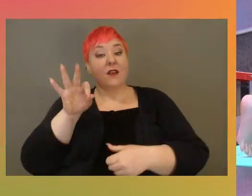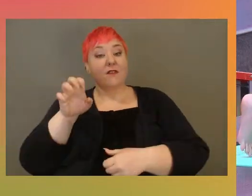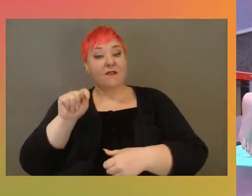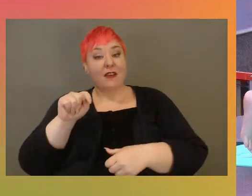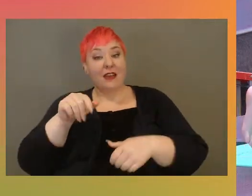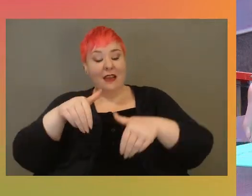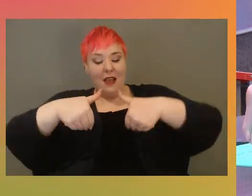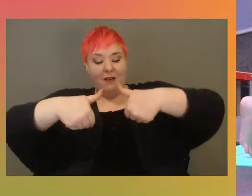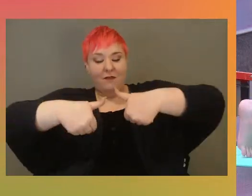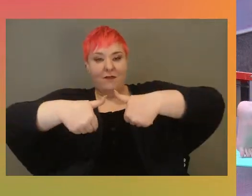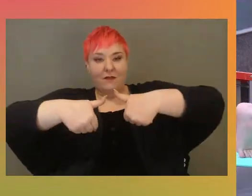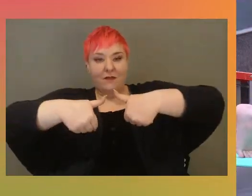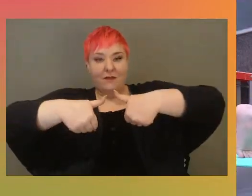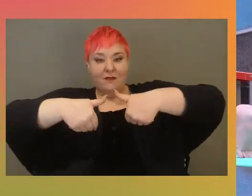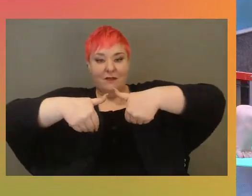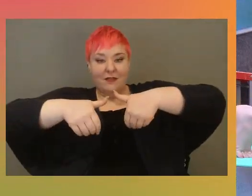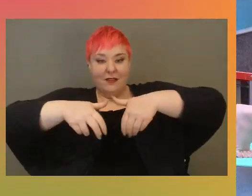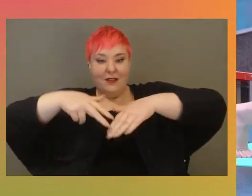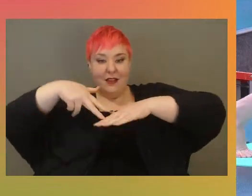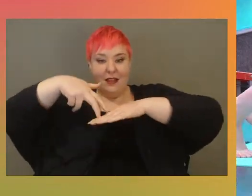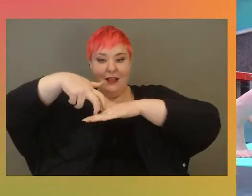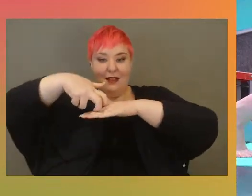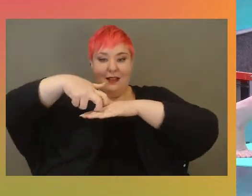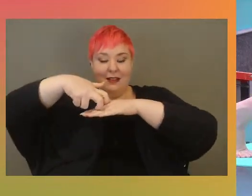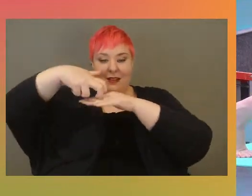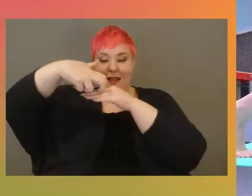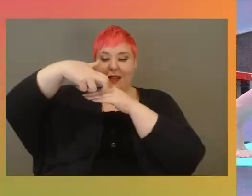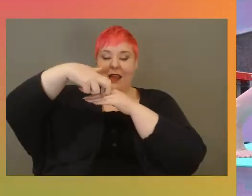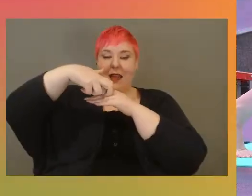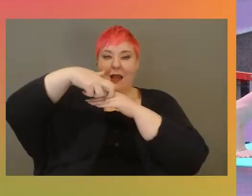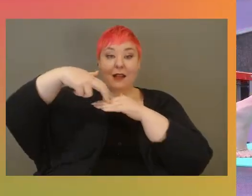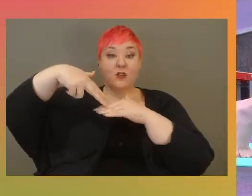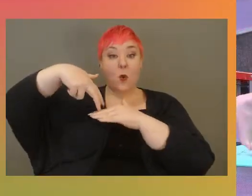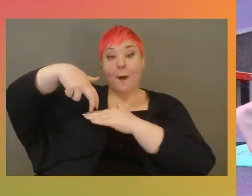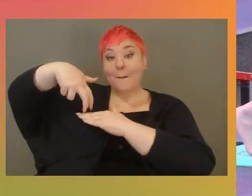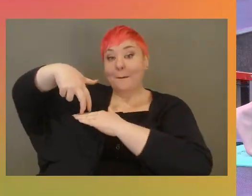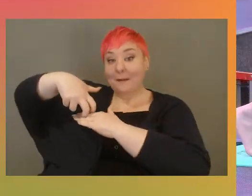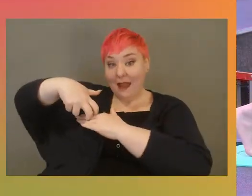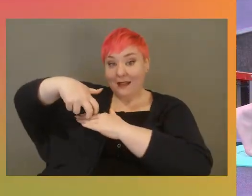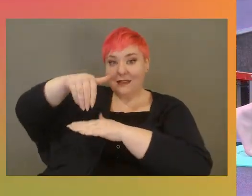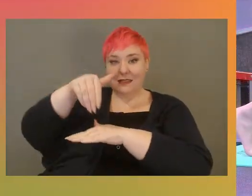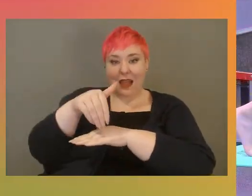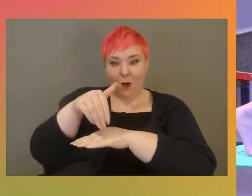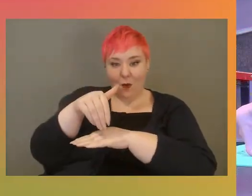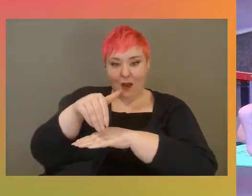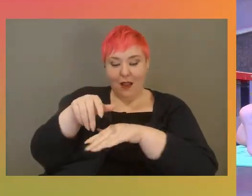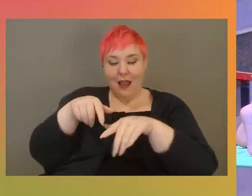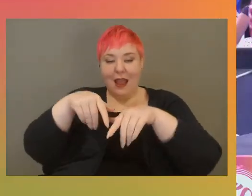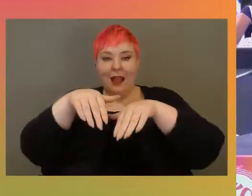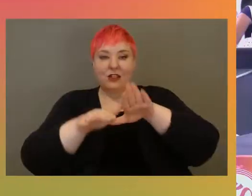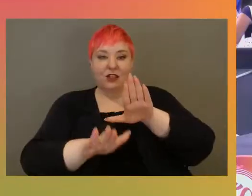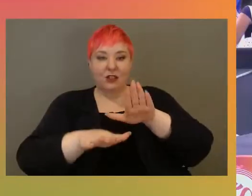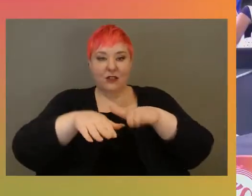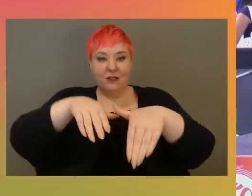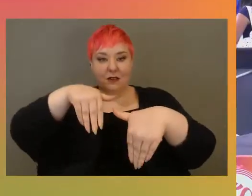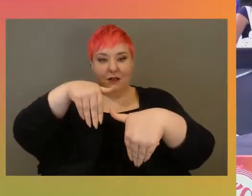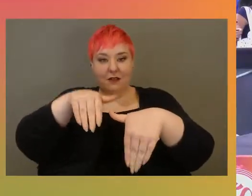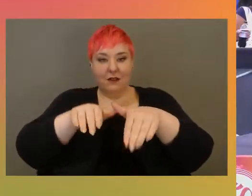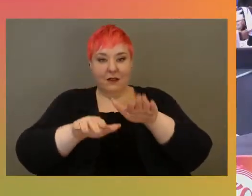A HOLD OF THE SIZE OF YOUR STICKY MAT.